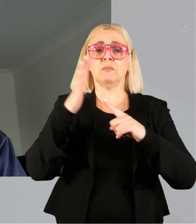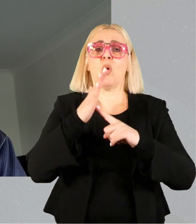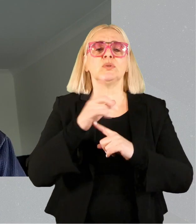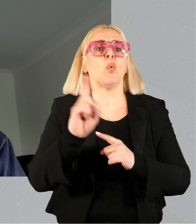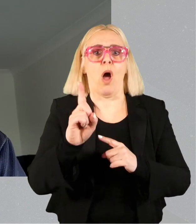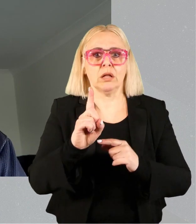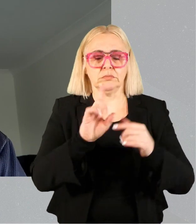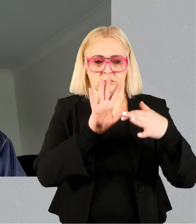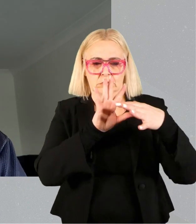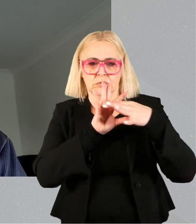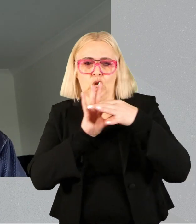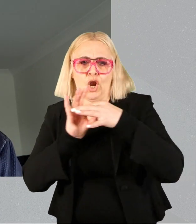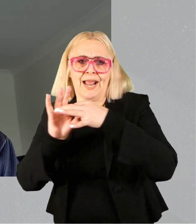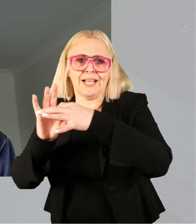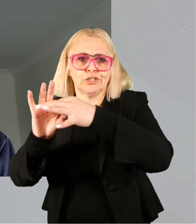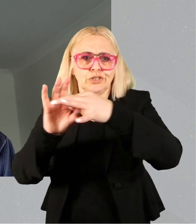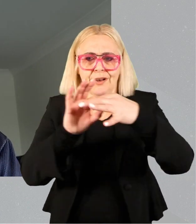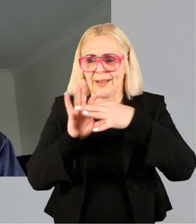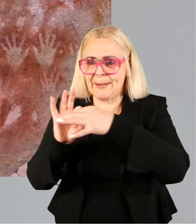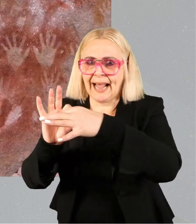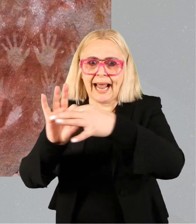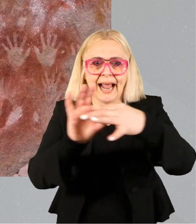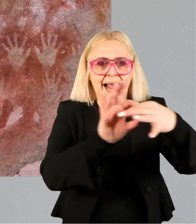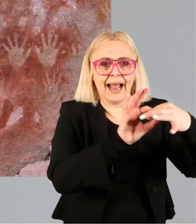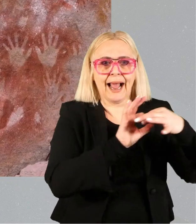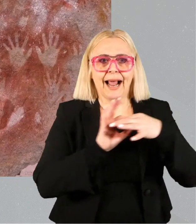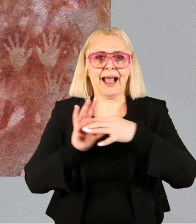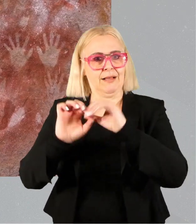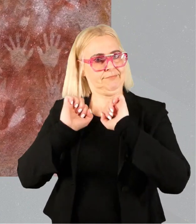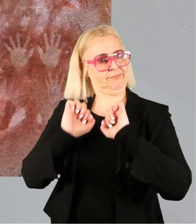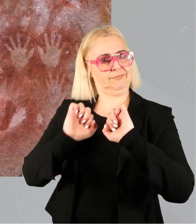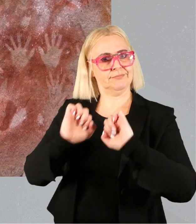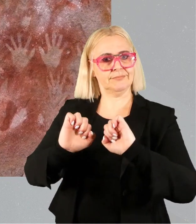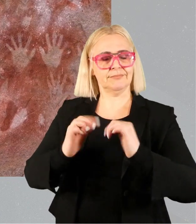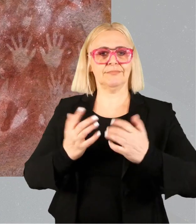is connectedness. Everything is in relationship to something else.